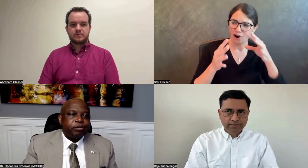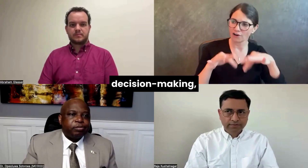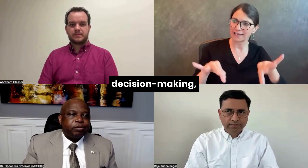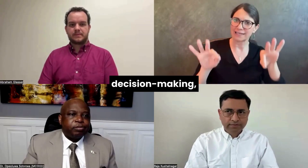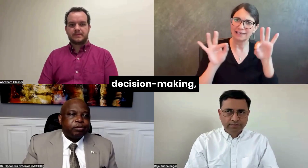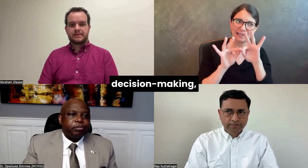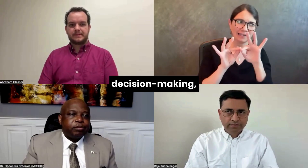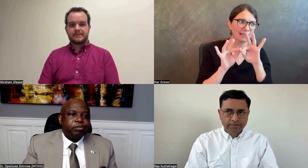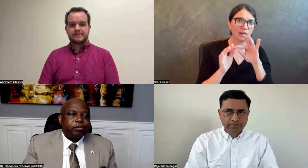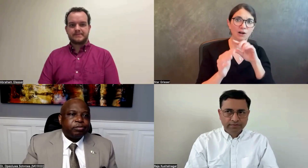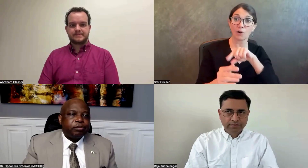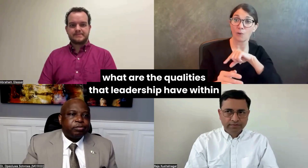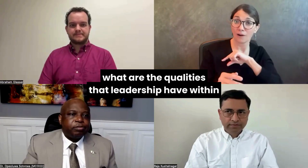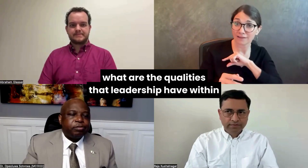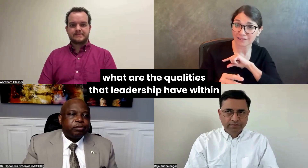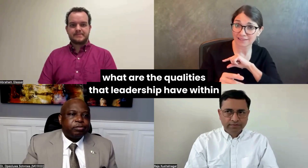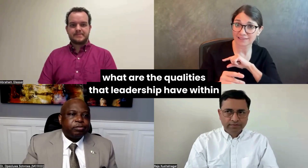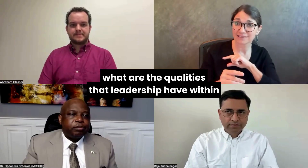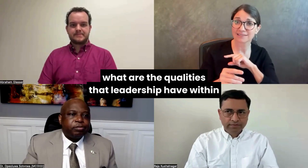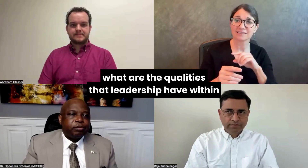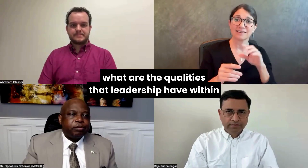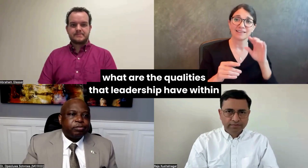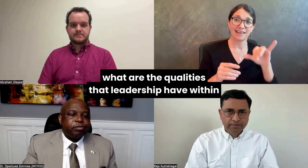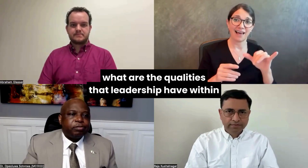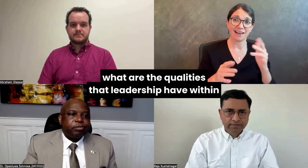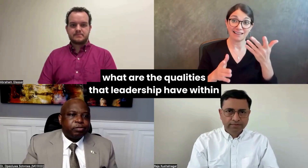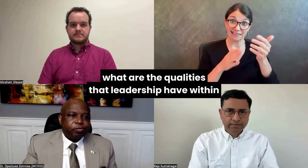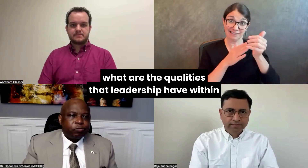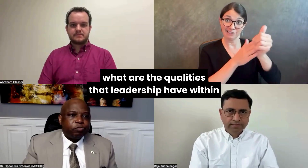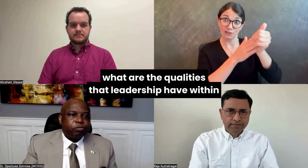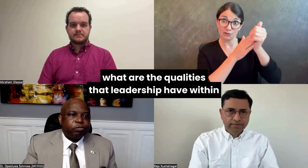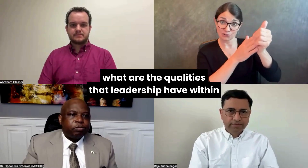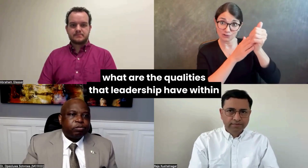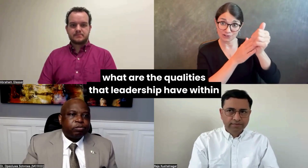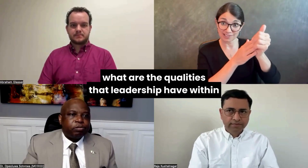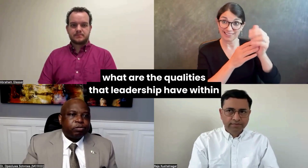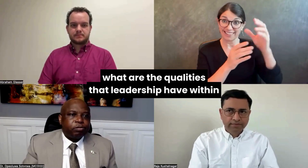what are the qualities that leadership have within